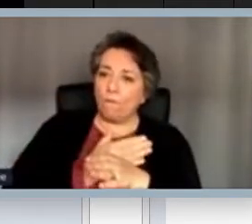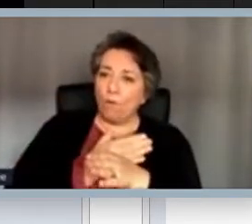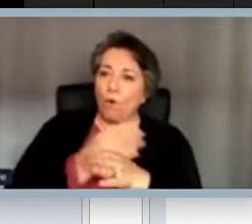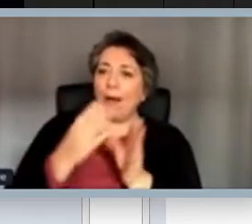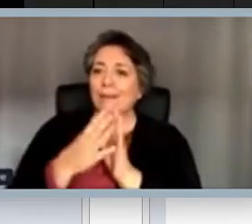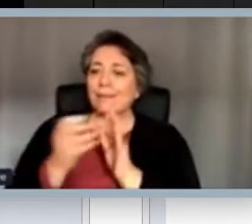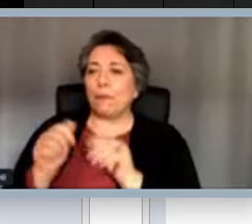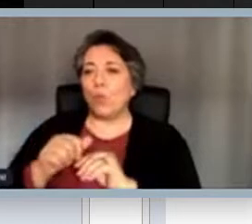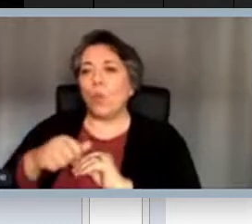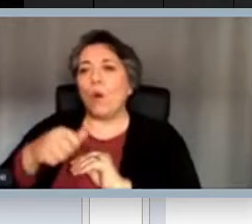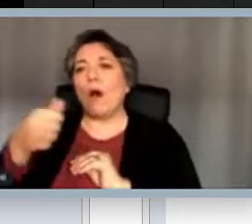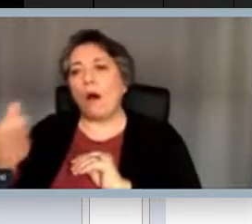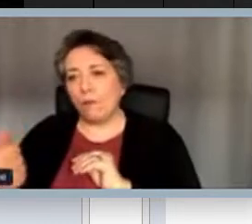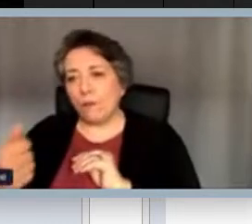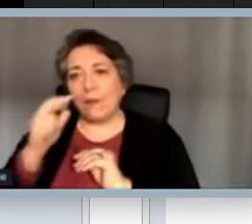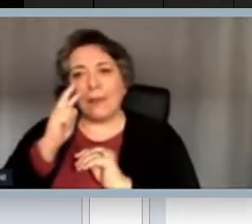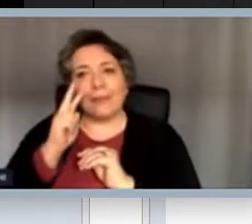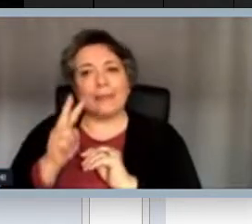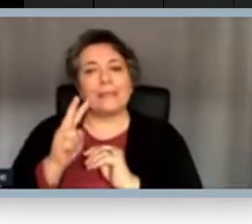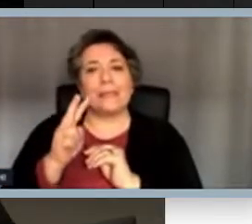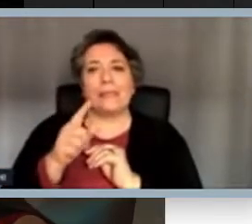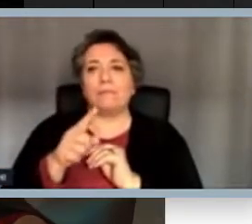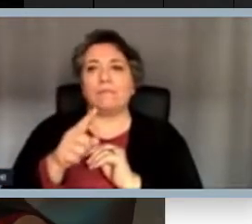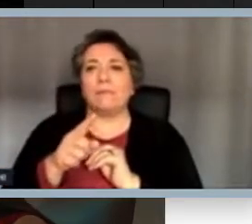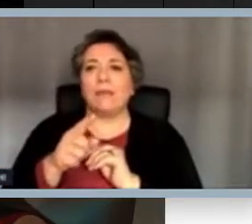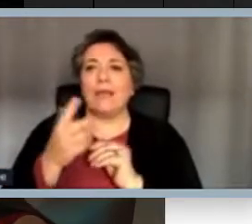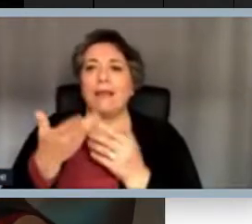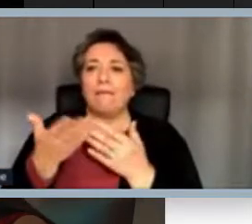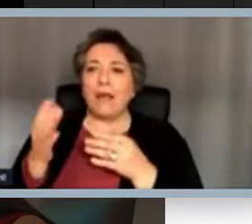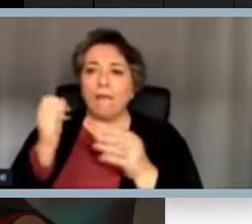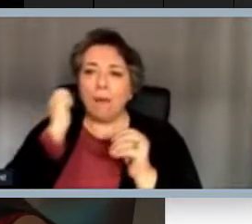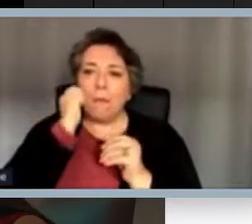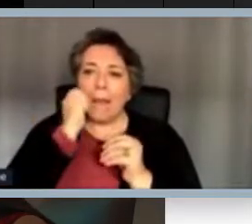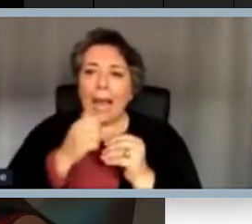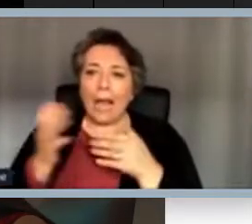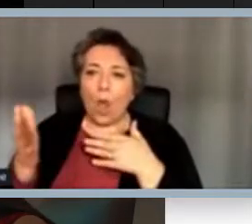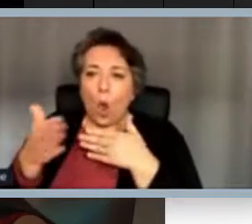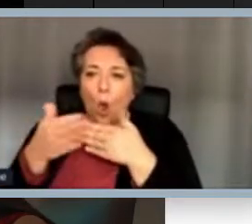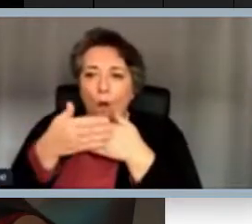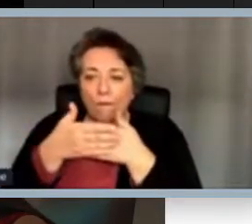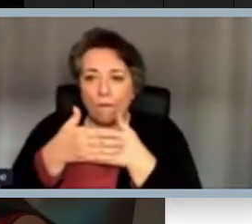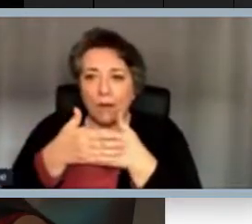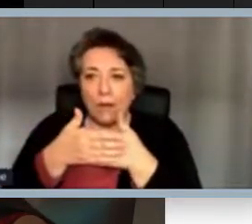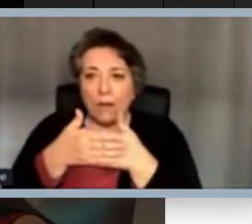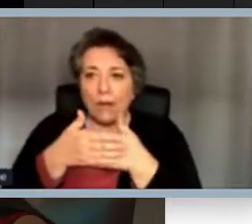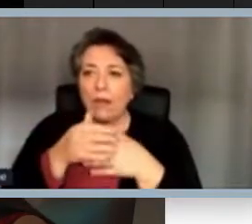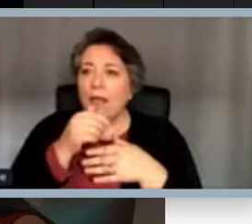It's telling me that if I were to add a black overlay and use an opacity, let's call it